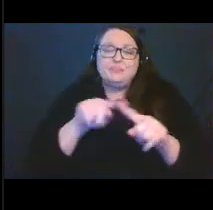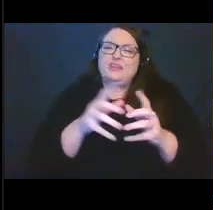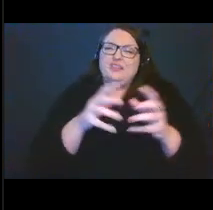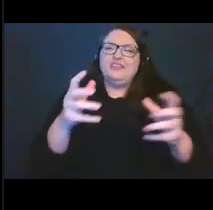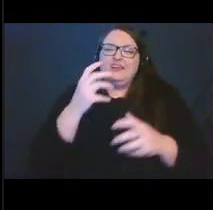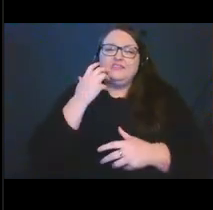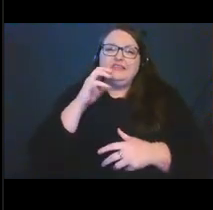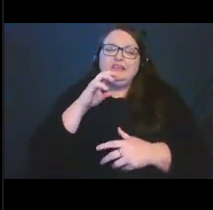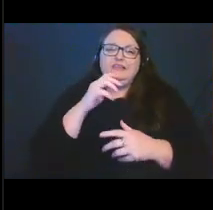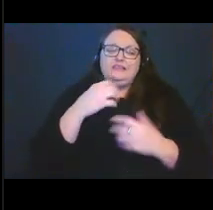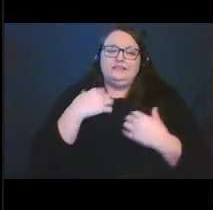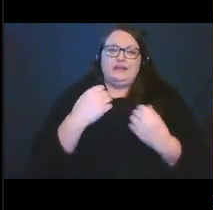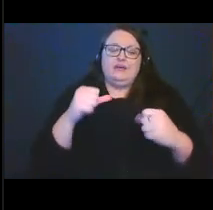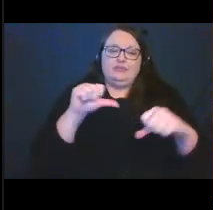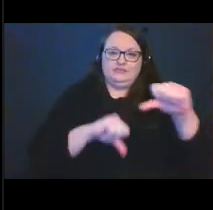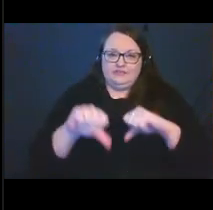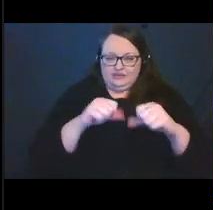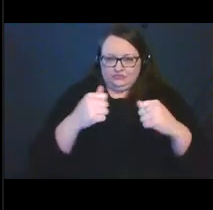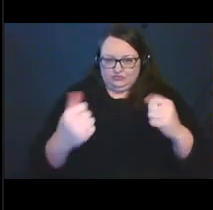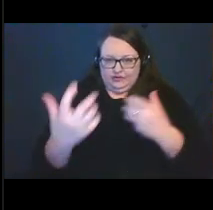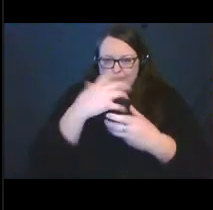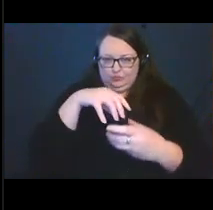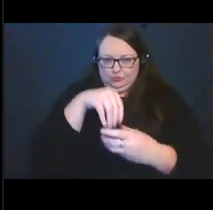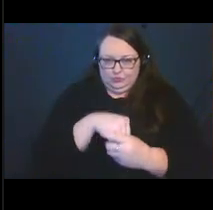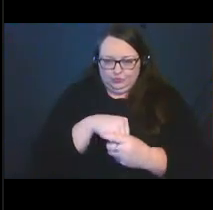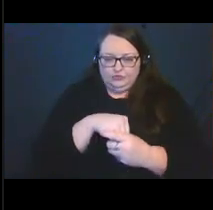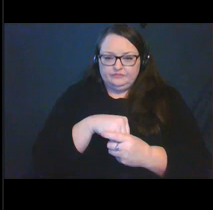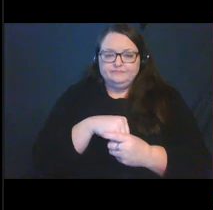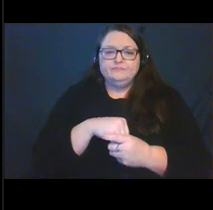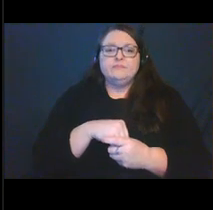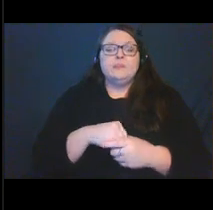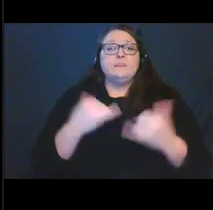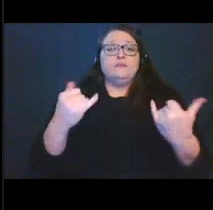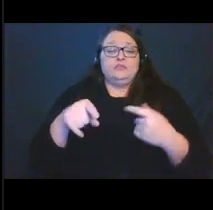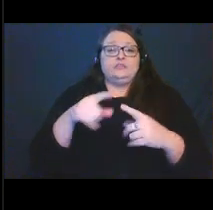we've now defined all of our daily thresholds for our example location. As this example chart shows,